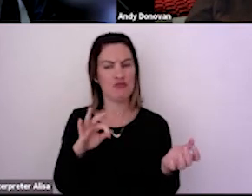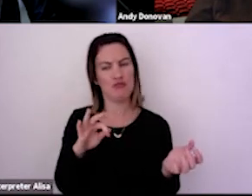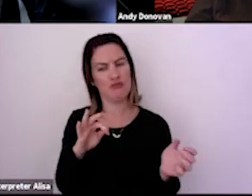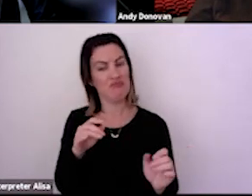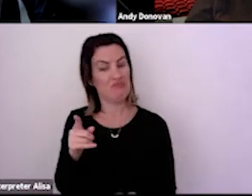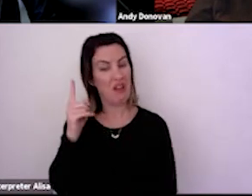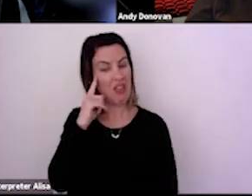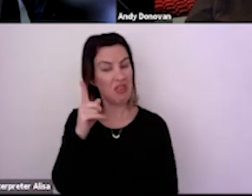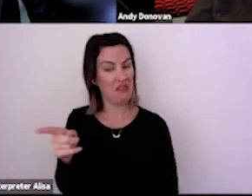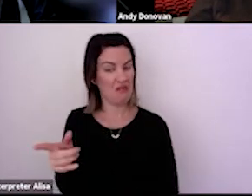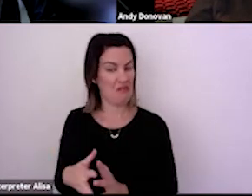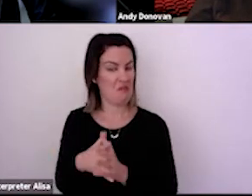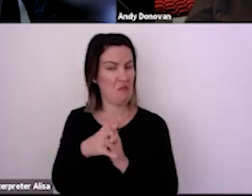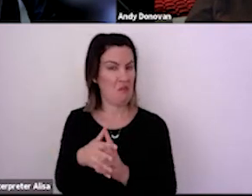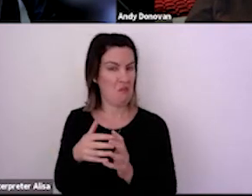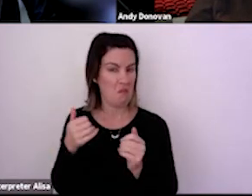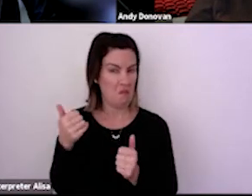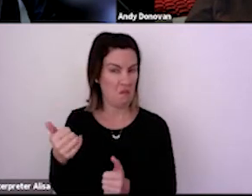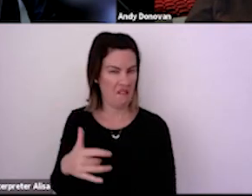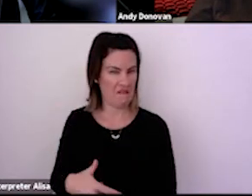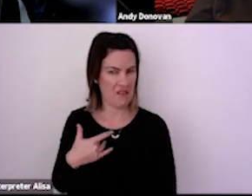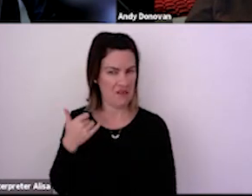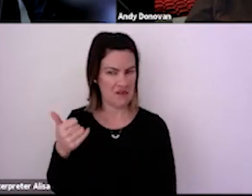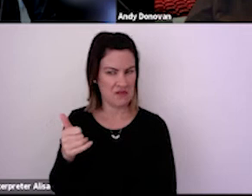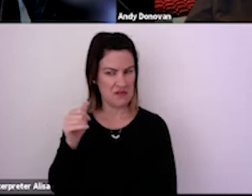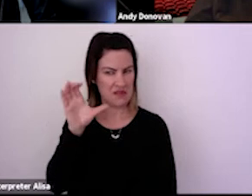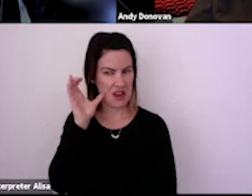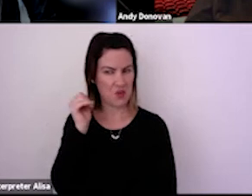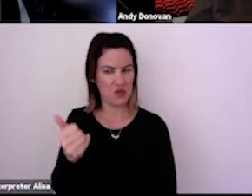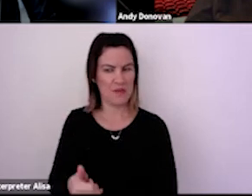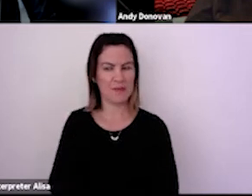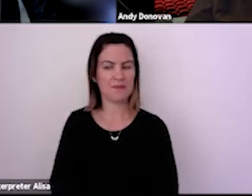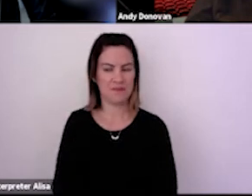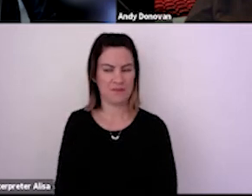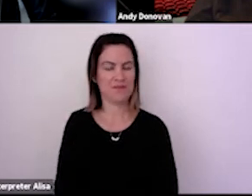Re-Jen rattive and uplifting. Excellent. So